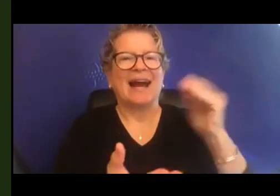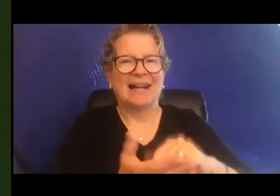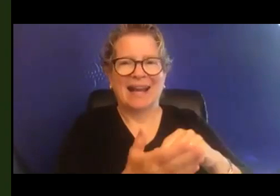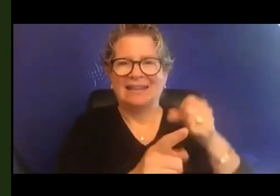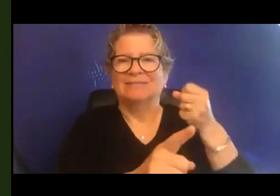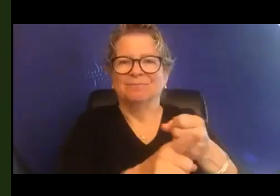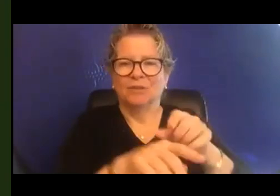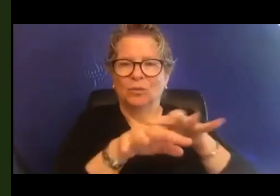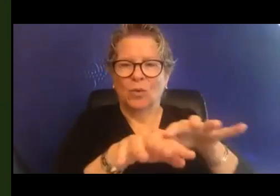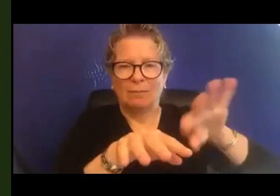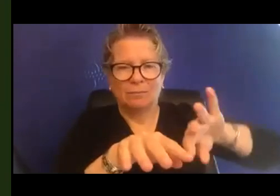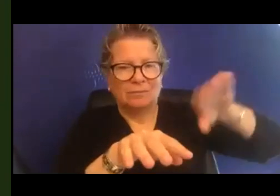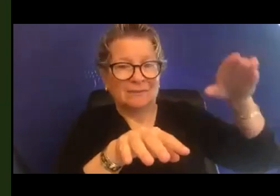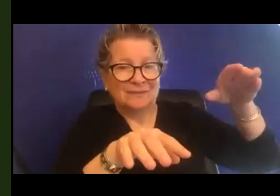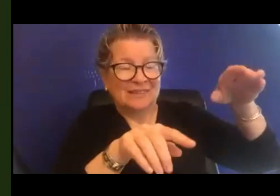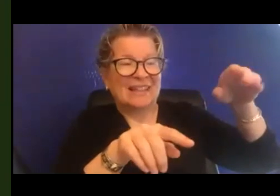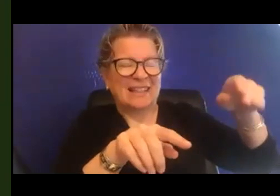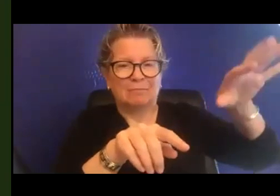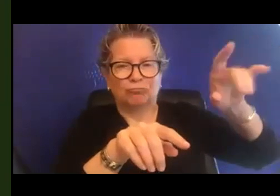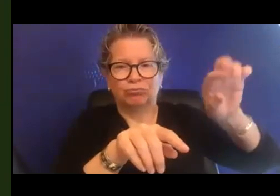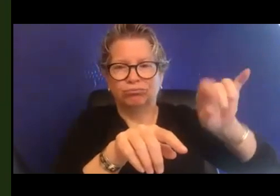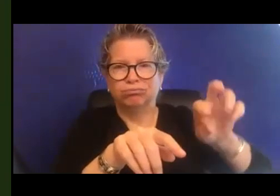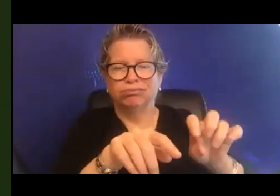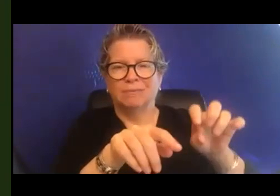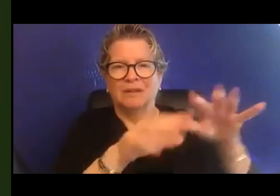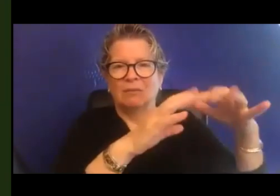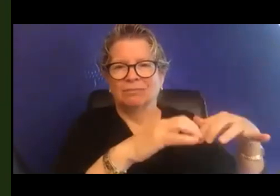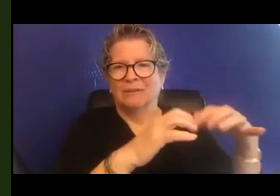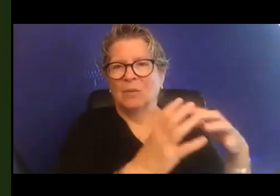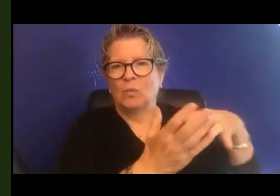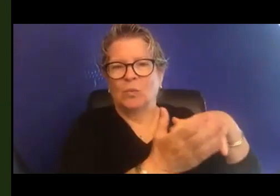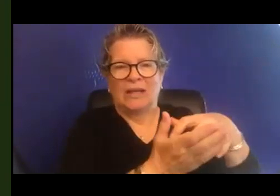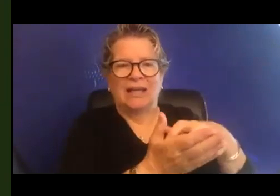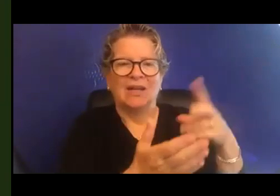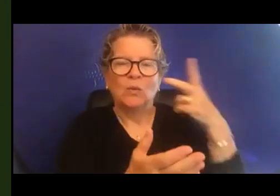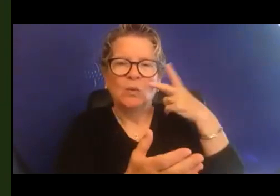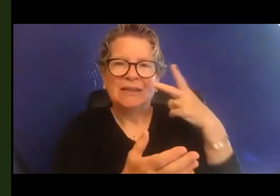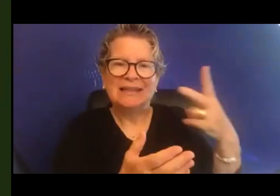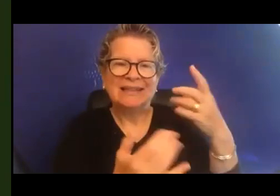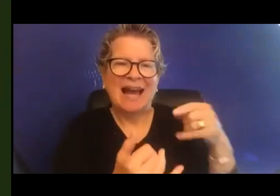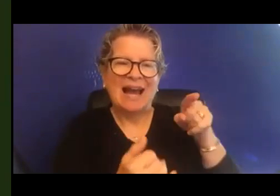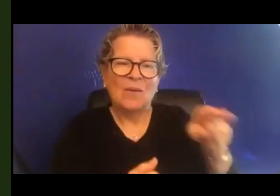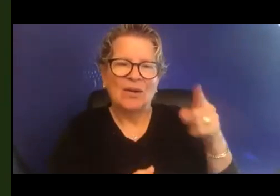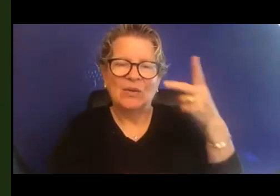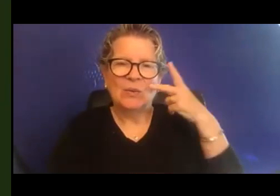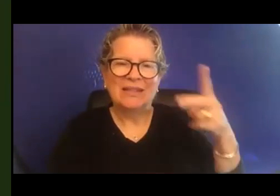the creek bank by this maintenance hole structure. You can see out the structure is exposed to the creek instead of